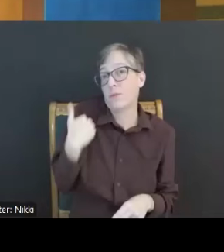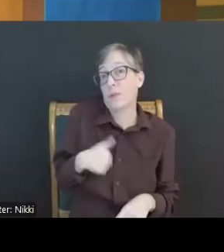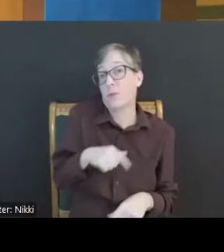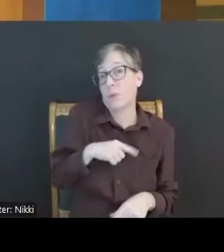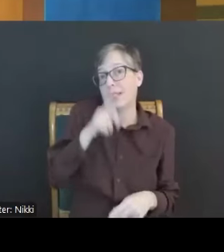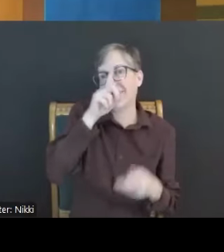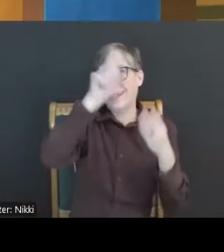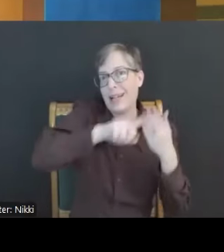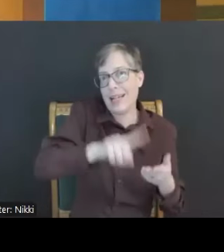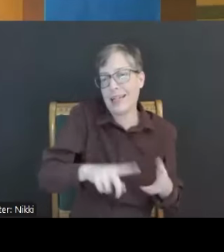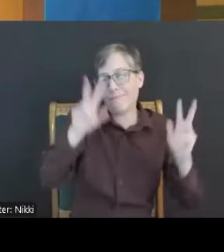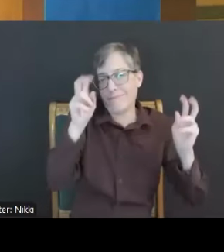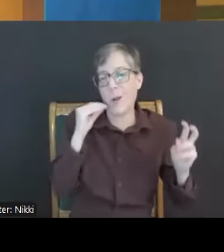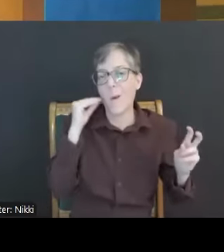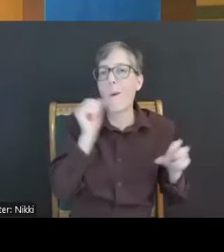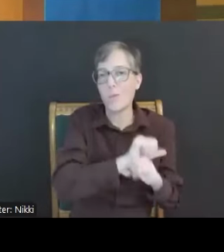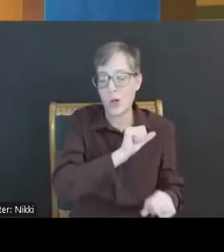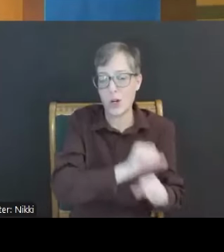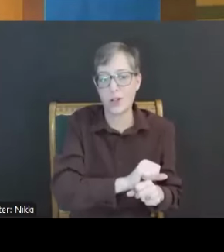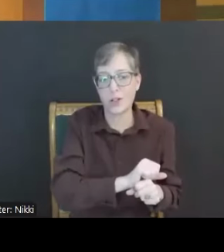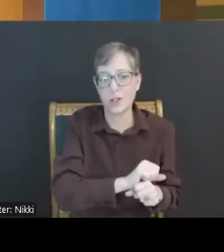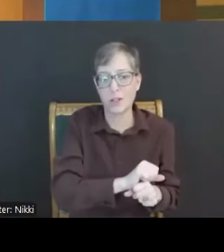understanding of community the community history and some of the challenges in our community the